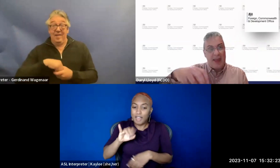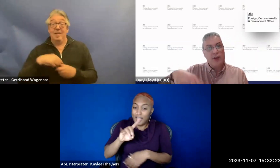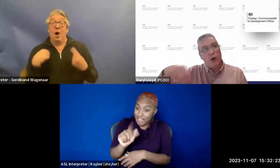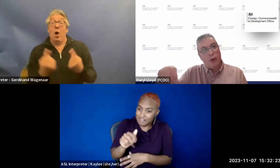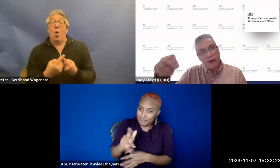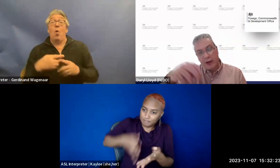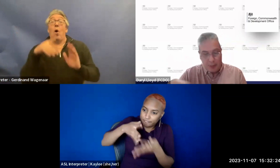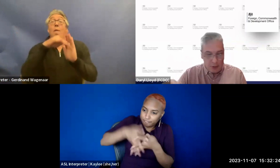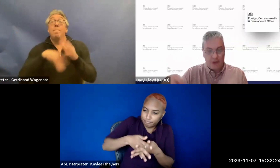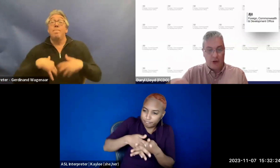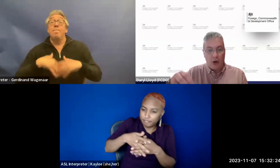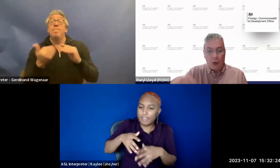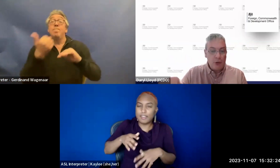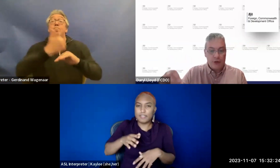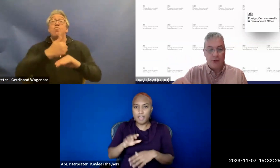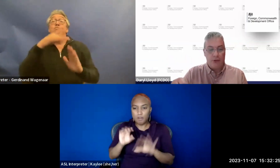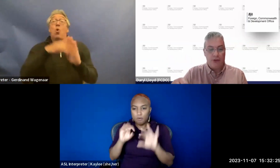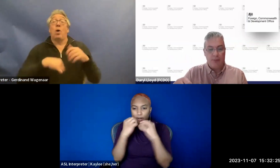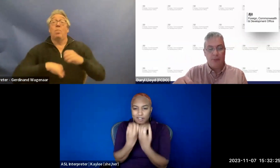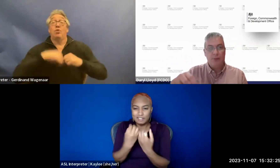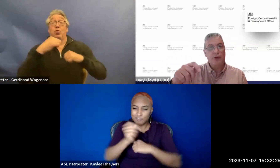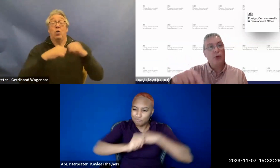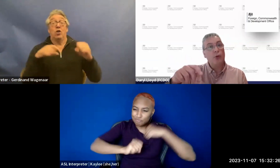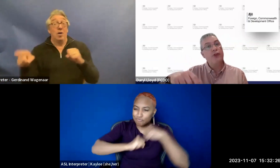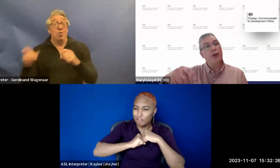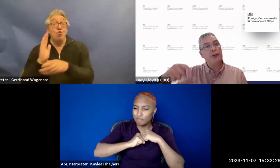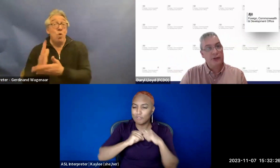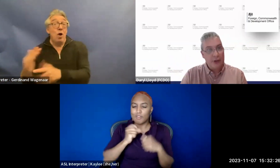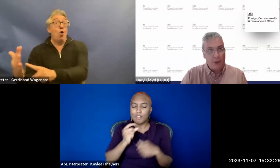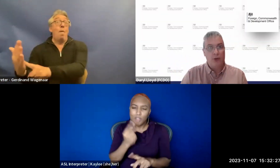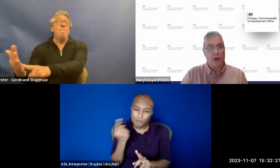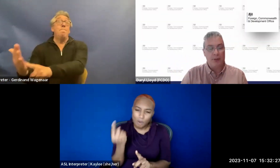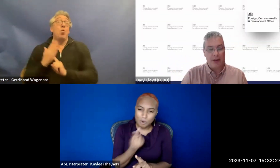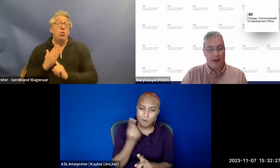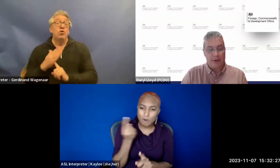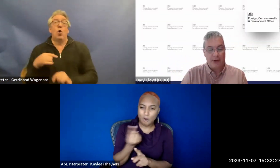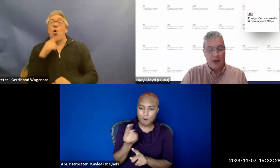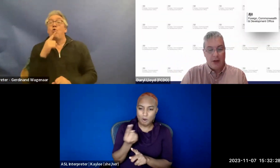And they push the consortium to not just consult the OPDs,